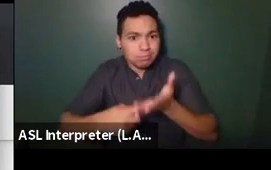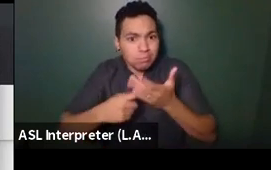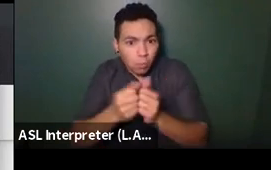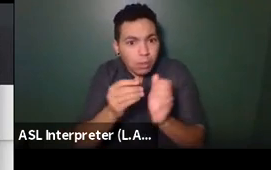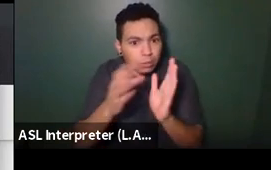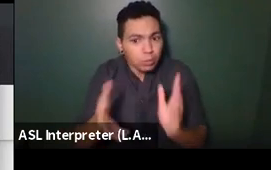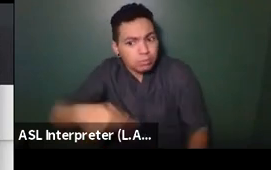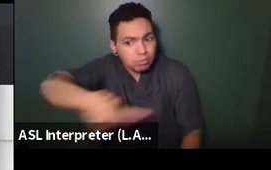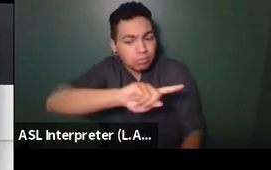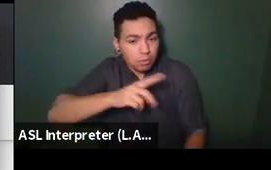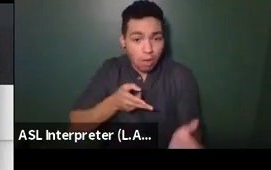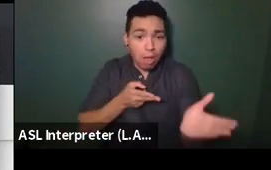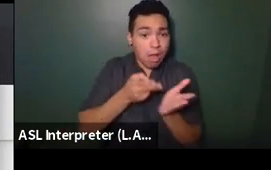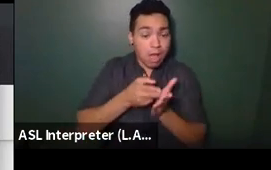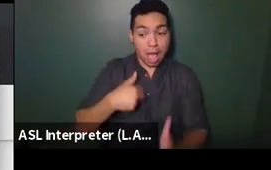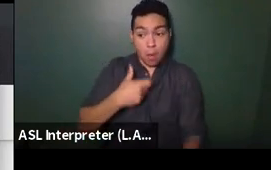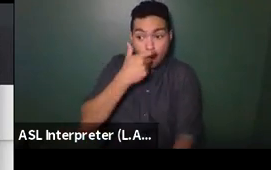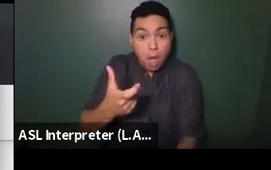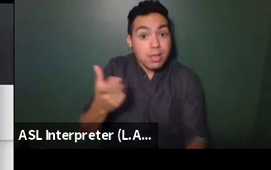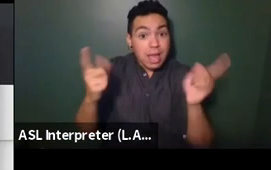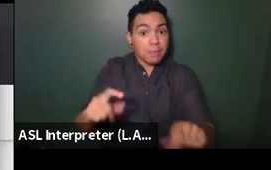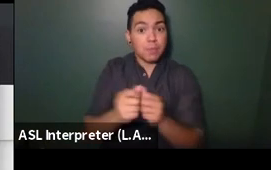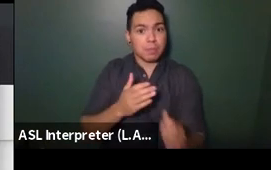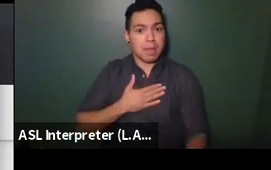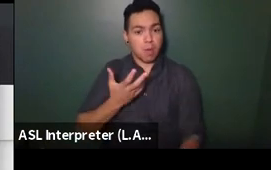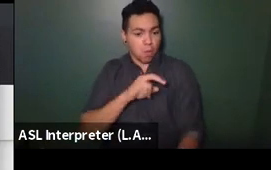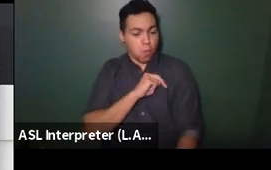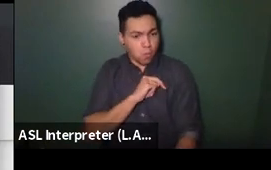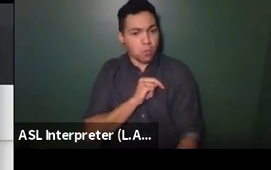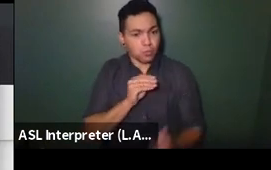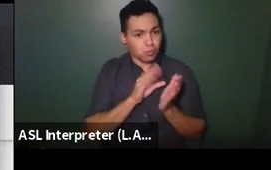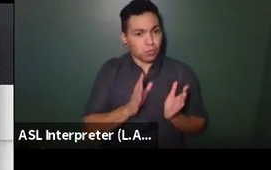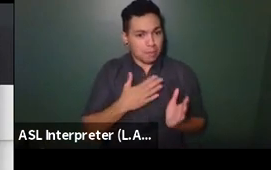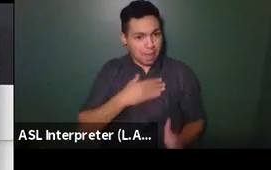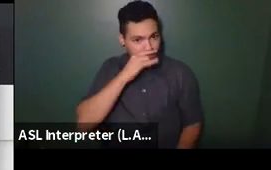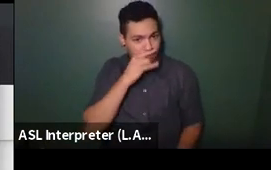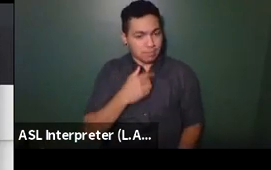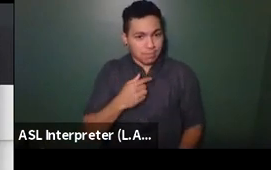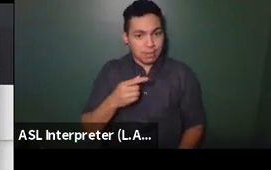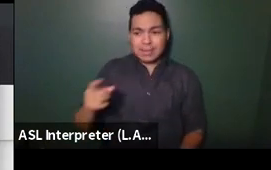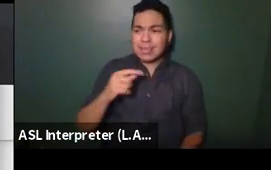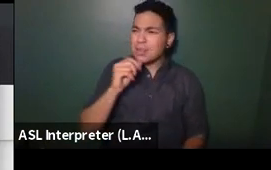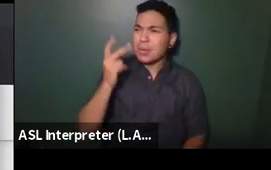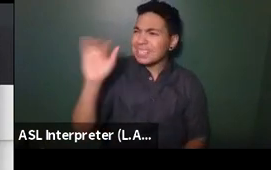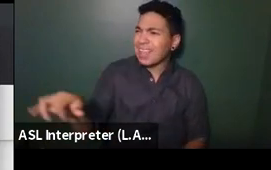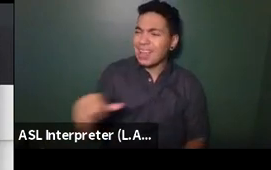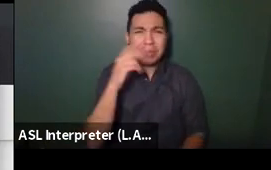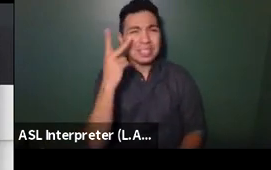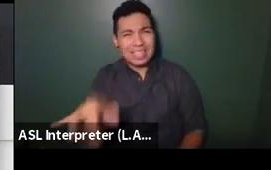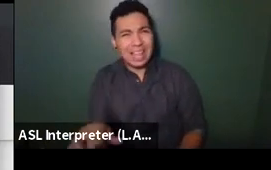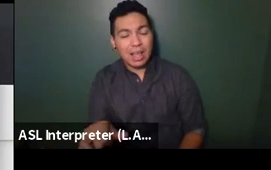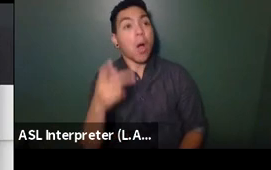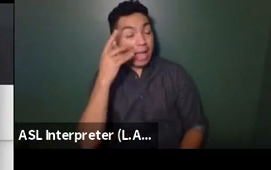Katherine Livick - ESD 112: Honestly, I actually watched this happening with my own personal fourth grader last year. They would say "I don't see that. I don't see that. I see this. it looks like this." And she would go. "Oh, okay."